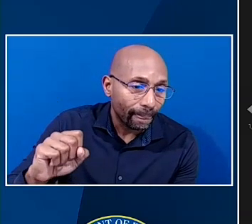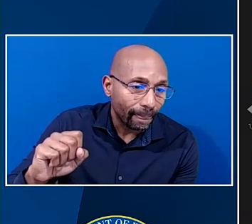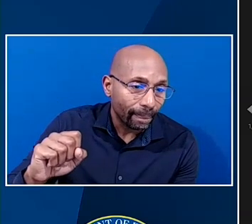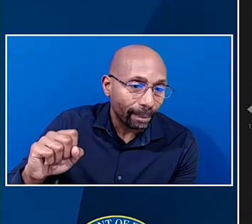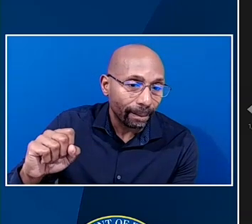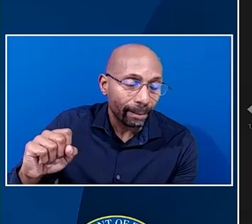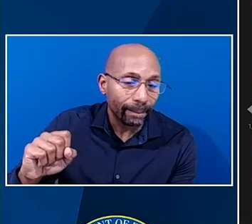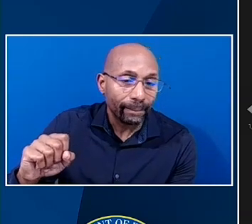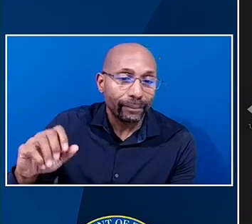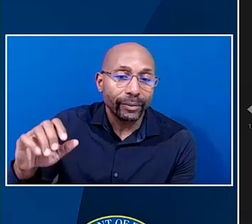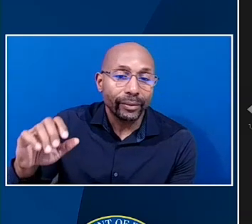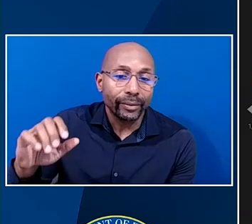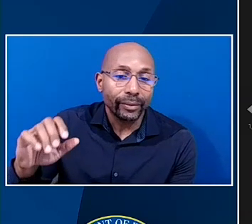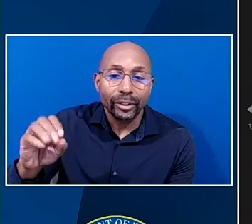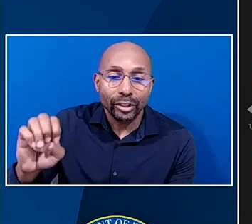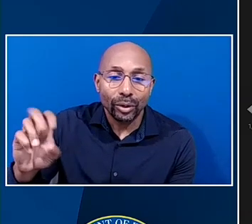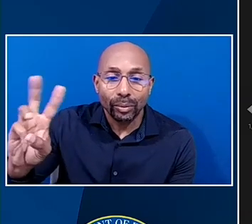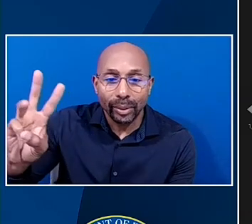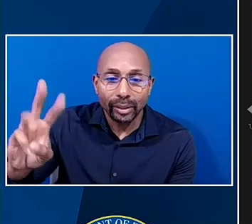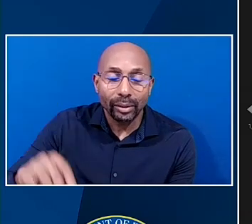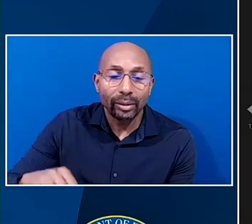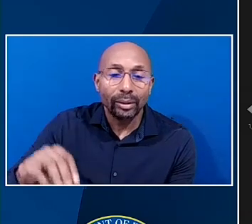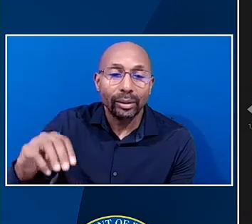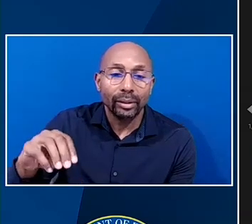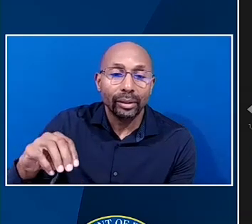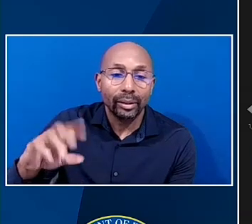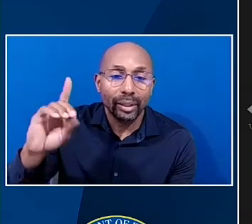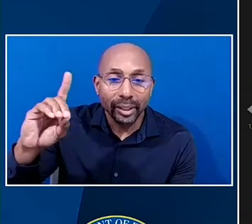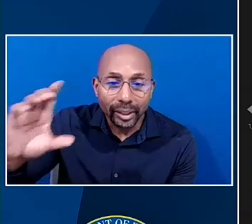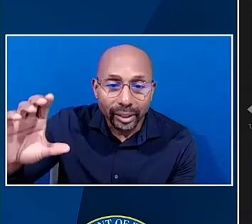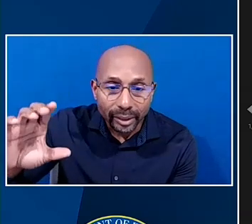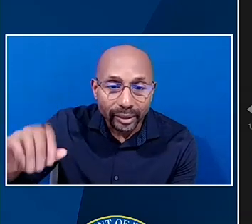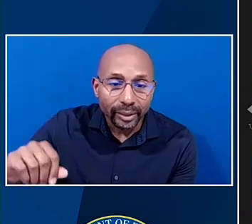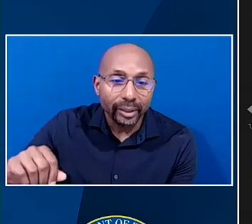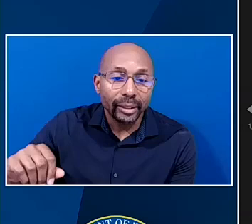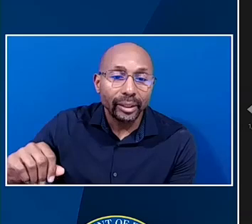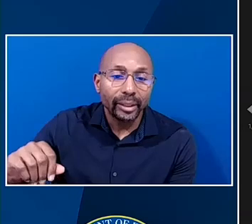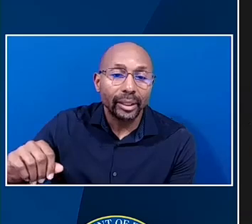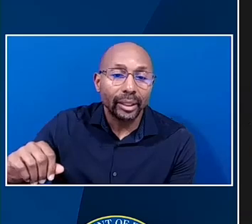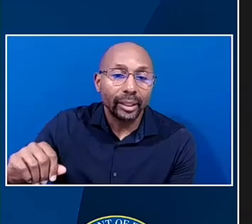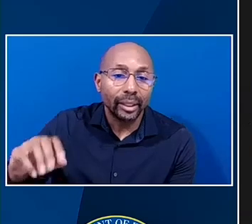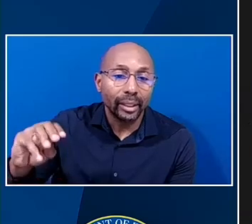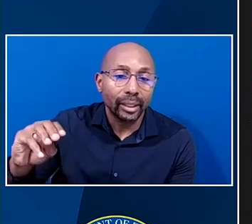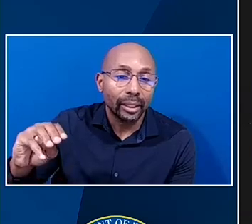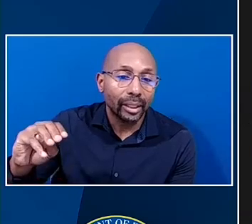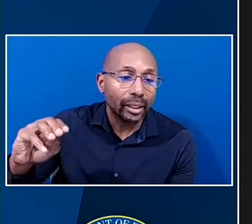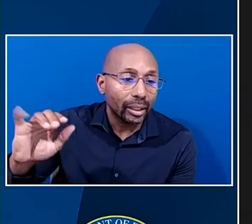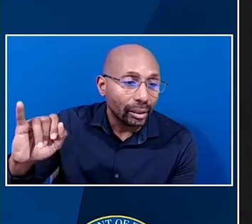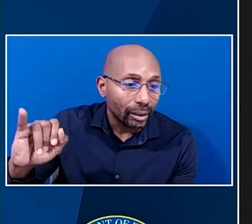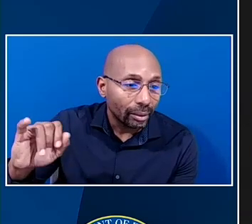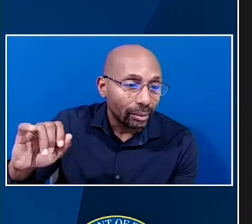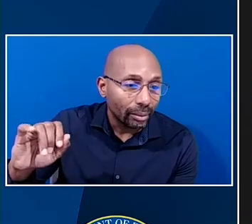let me switch pages here.